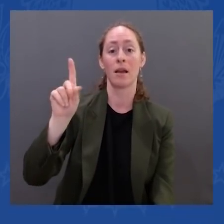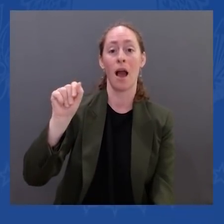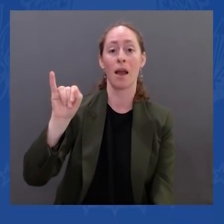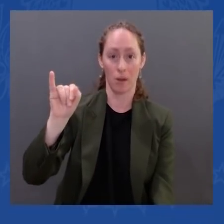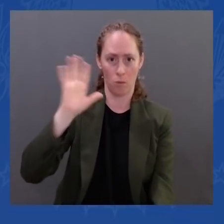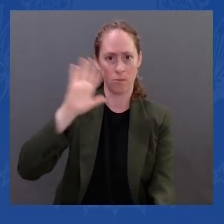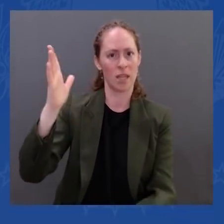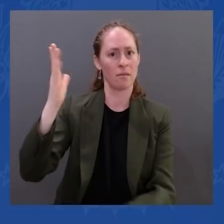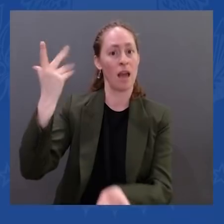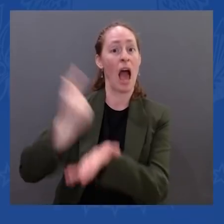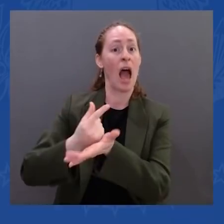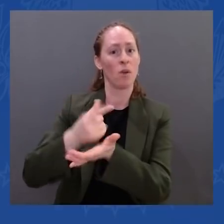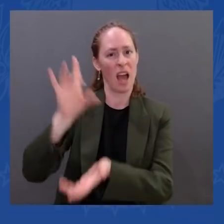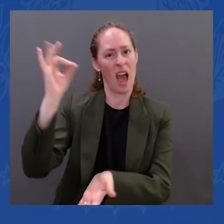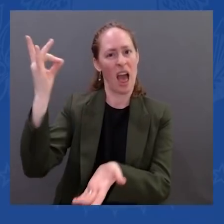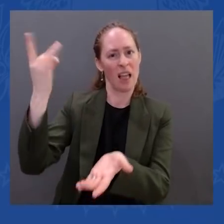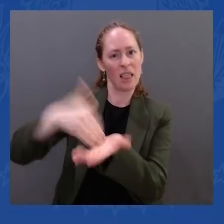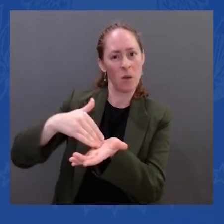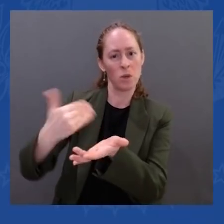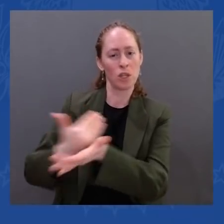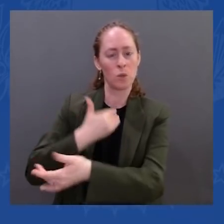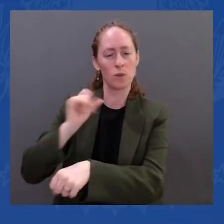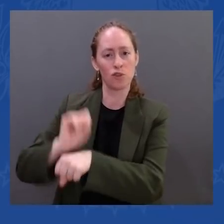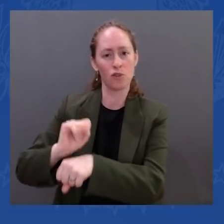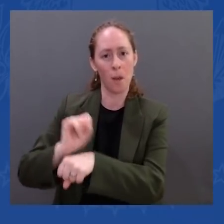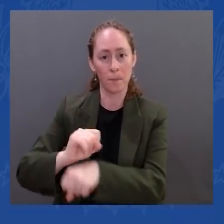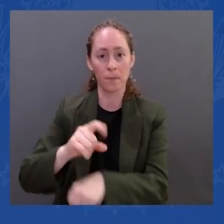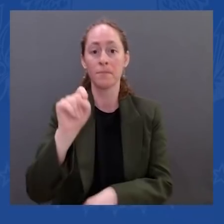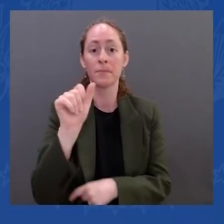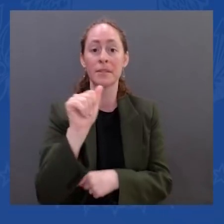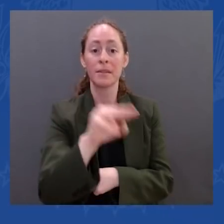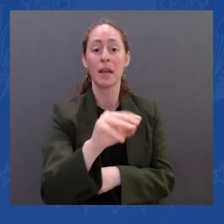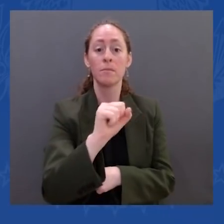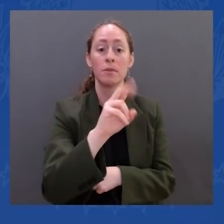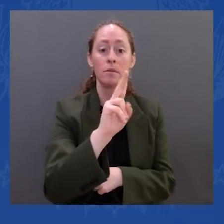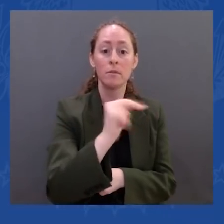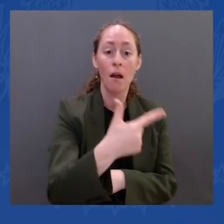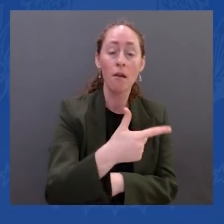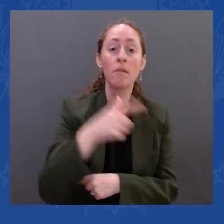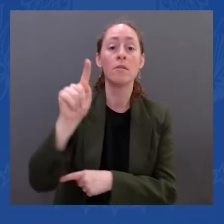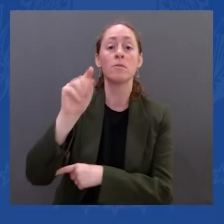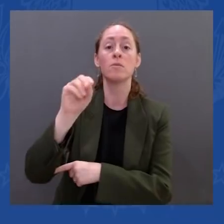Toyota, 1,700 jobs in North Carolina on battery technology;